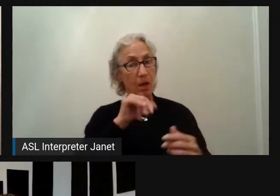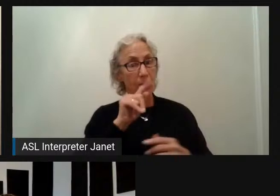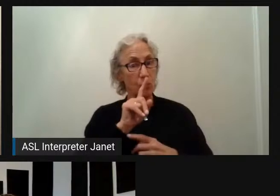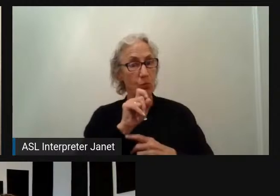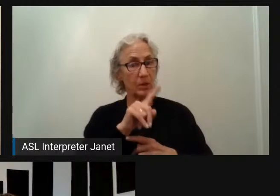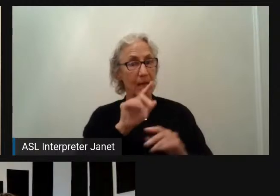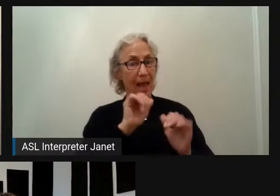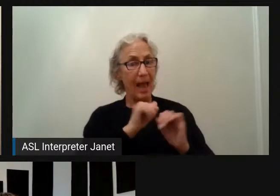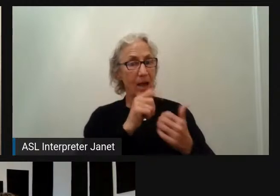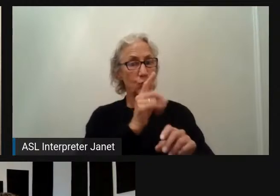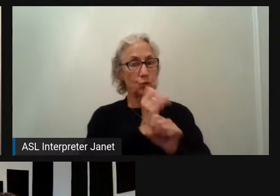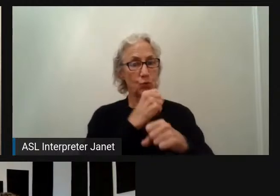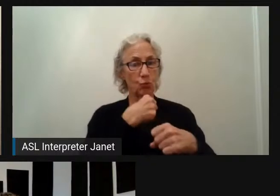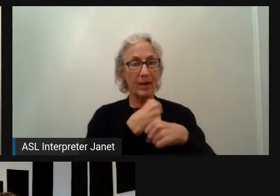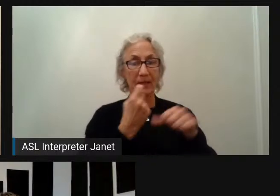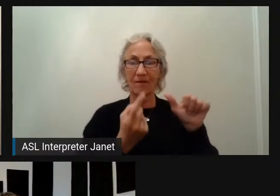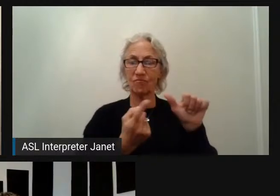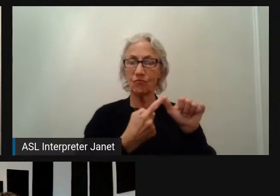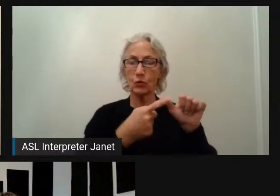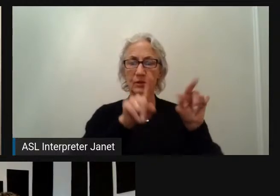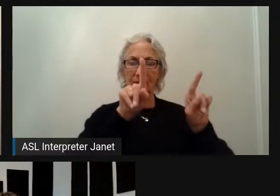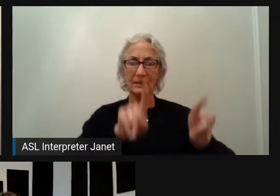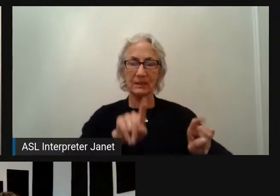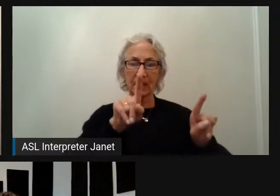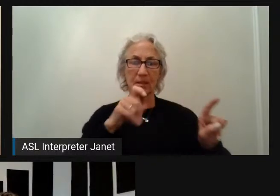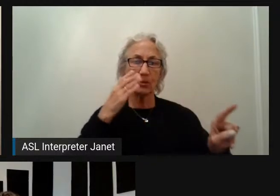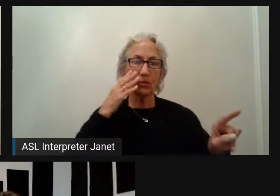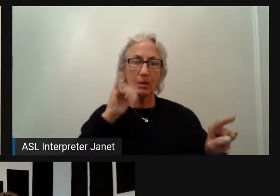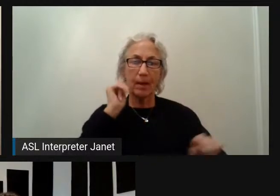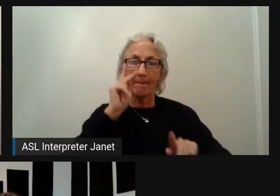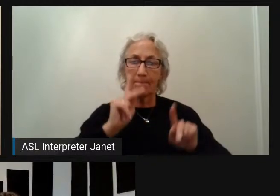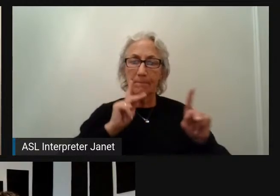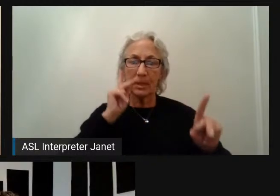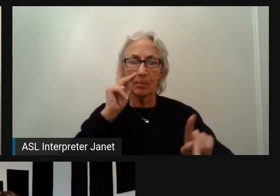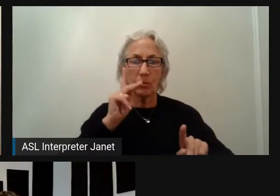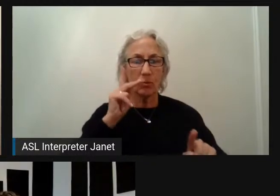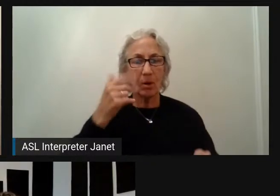≫: That is really good. Another question I had relates to